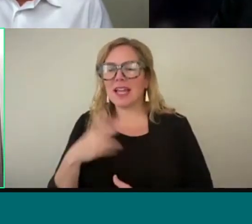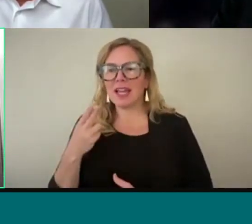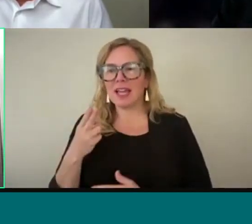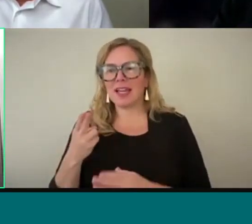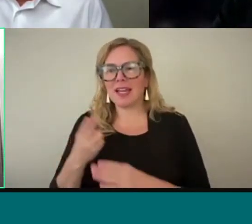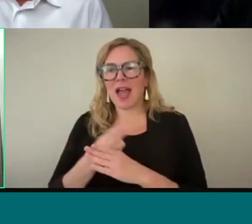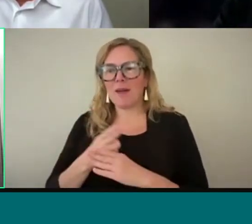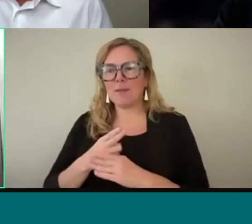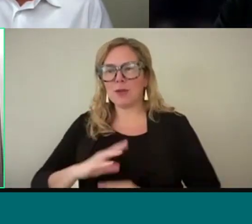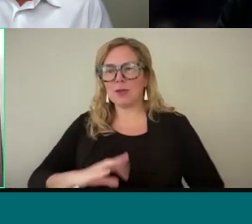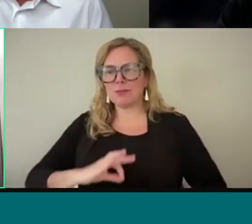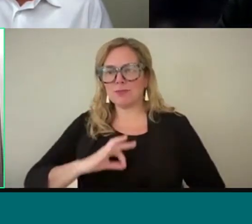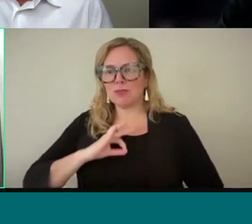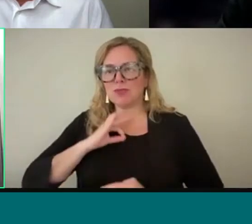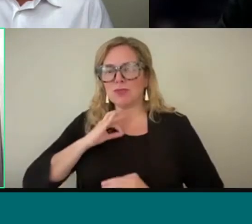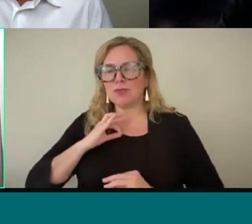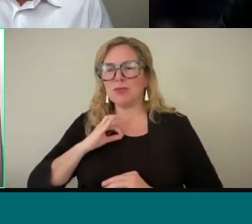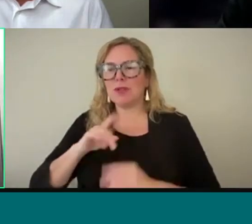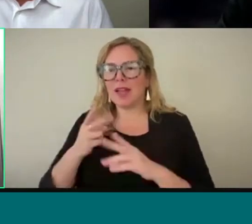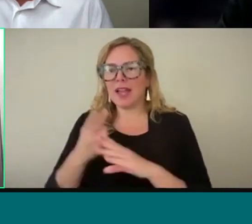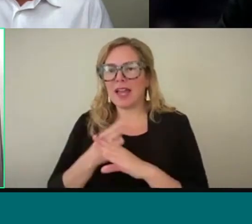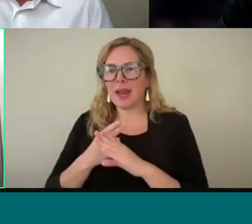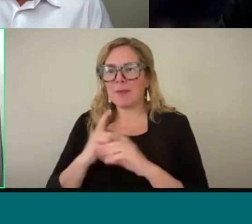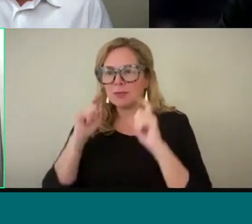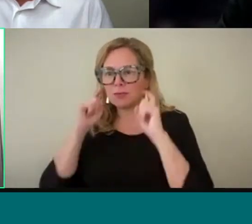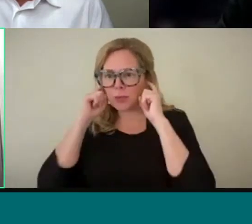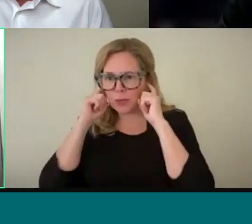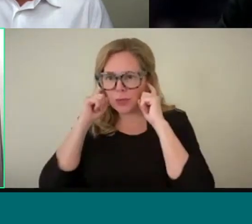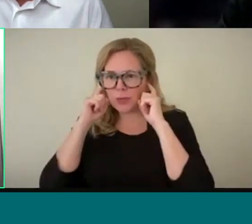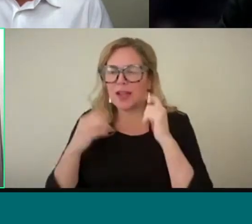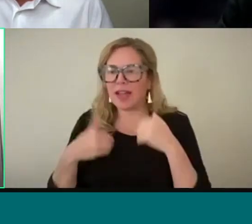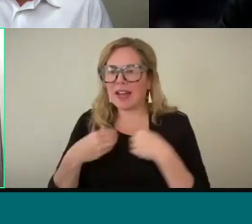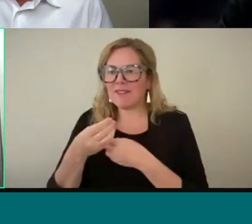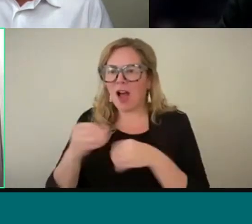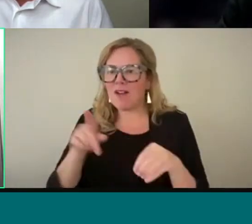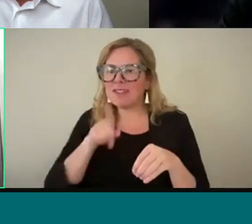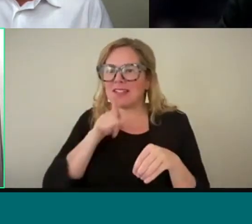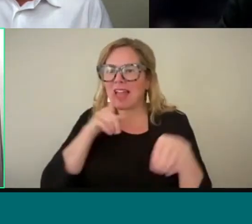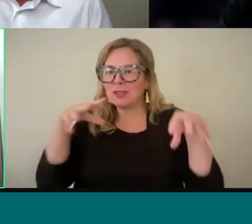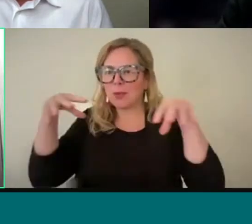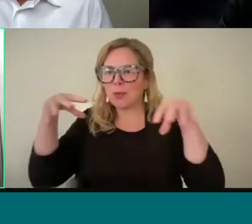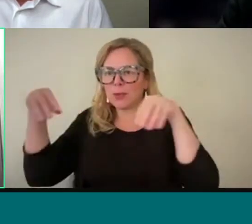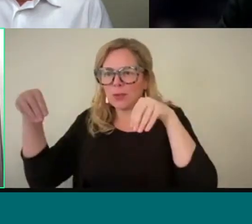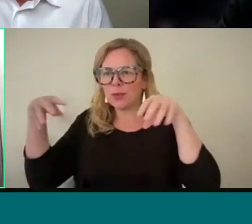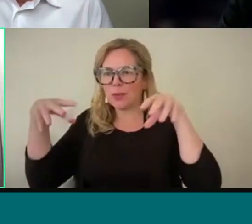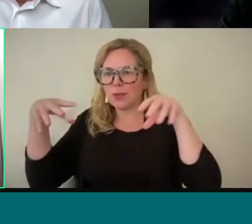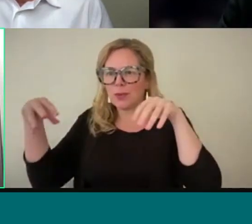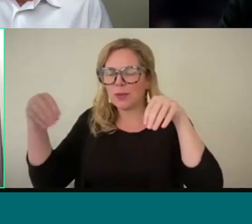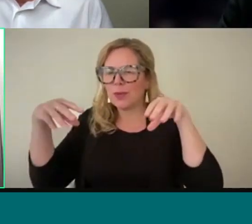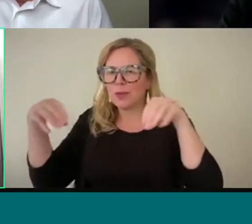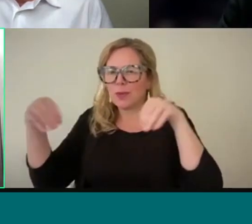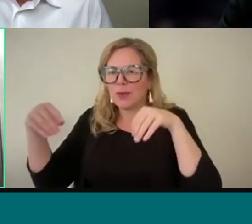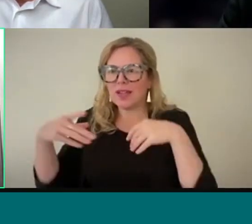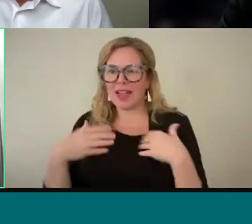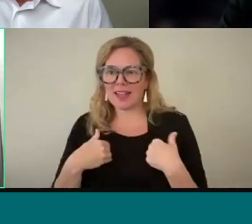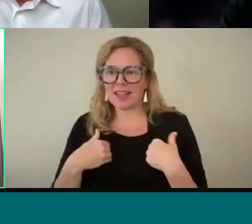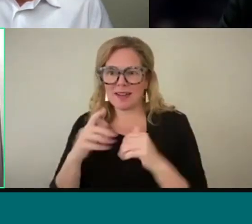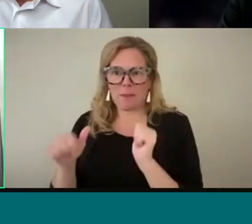AirPods on, I'm in an office where the lights keep shutting off because I'm standing perfectly still. And there's a gray wall behind me as well as a frosted glass door in